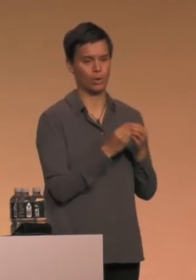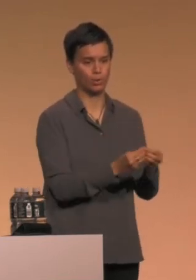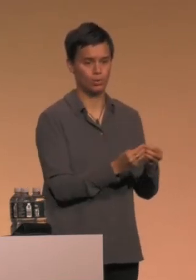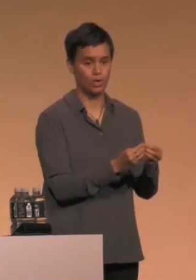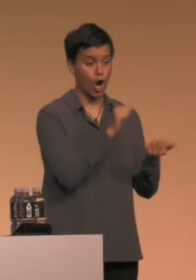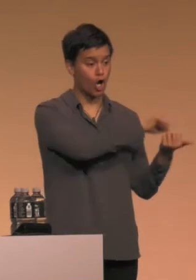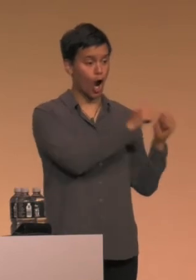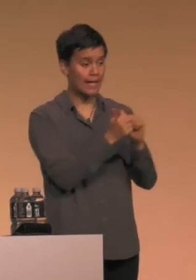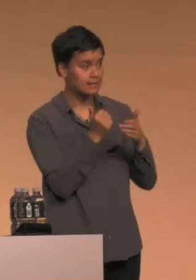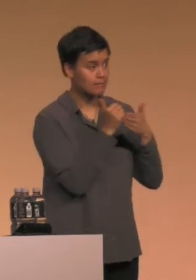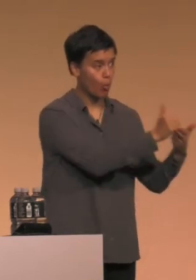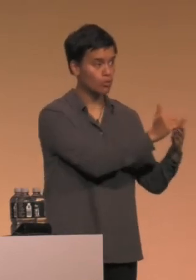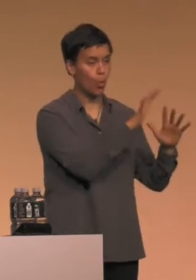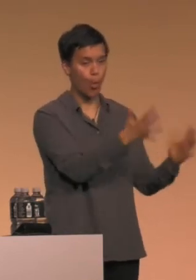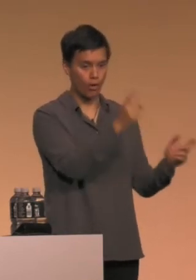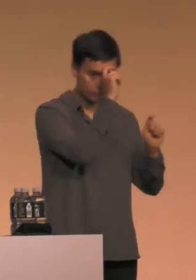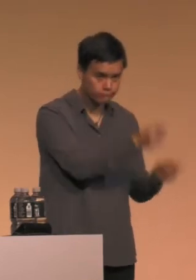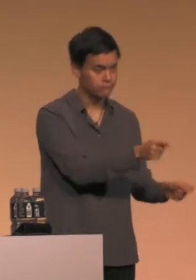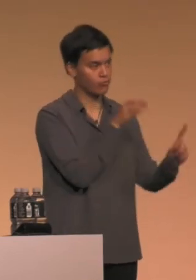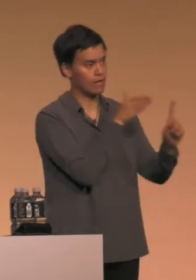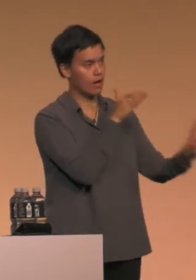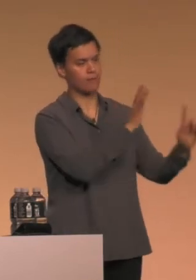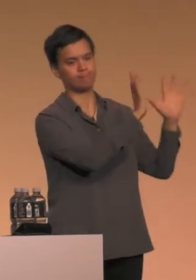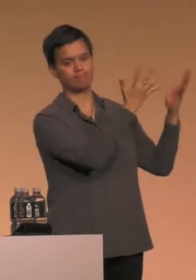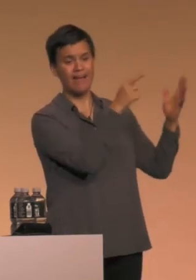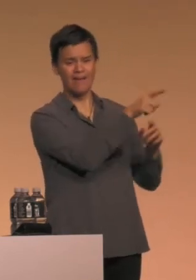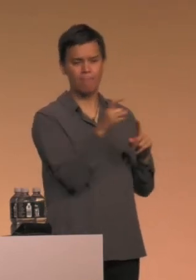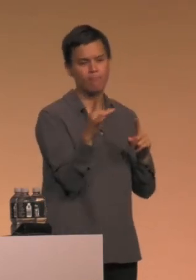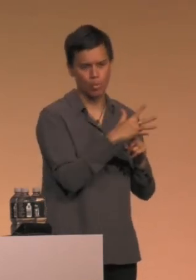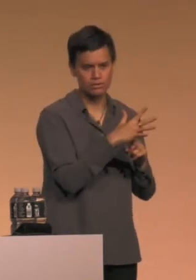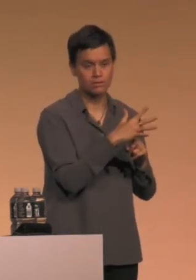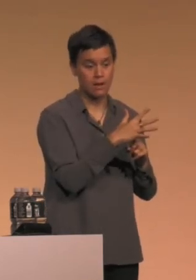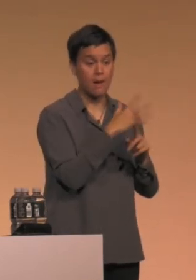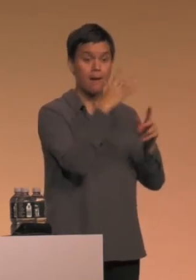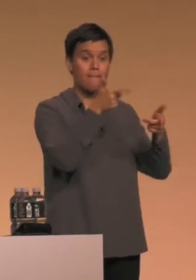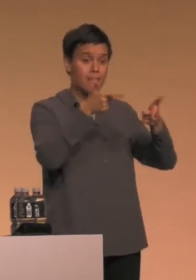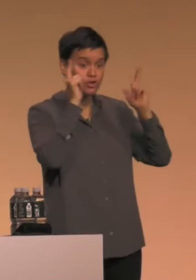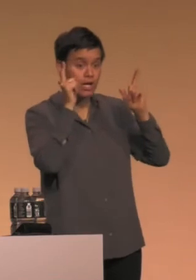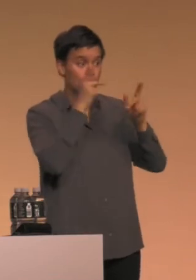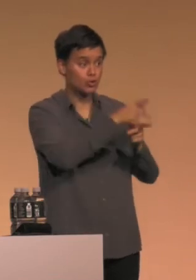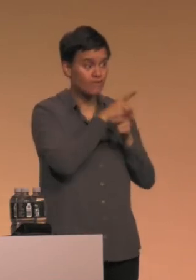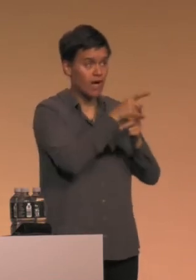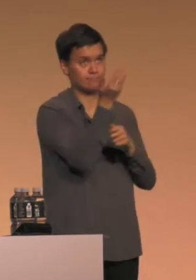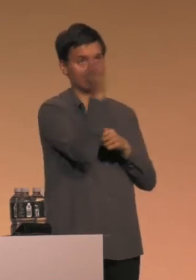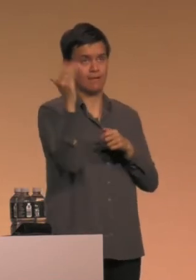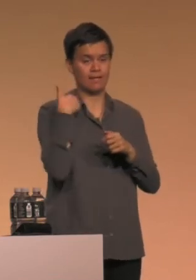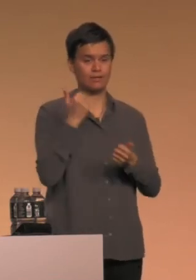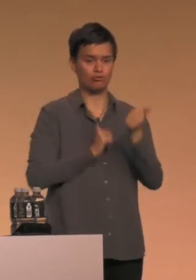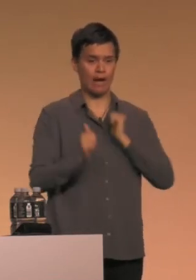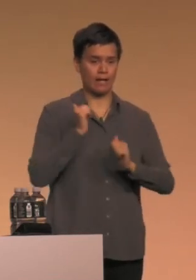is a major factor in enjoyment of work. Managers and supervisors need training to understand how to develop supportive teams